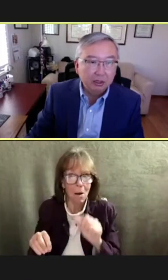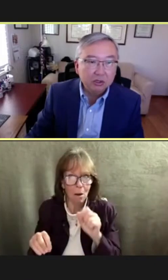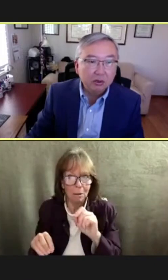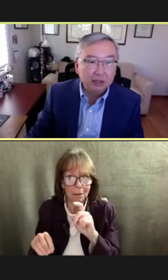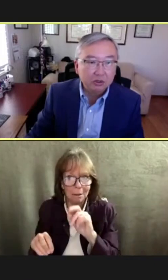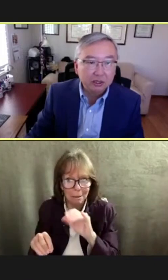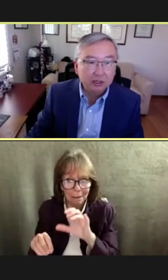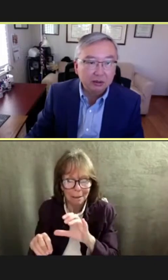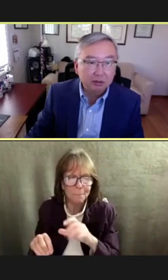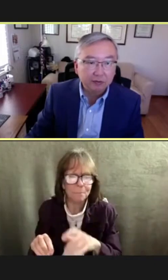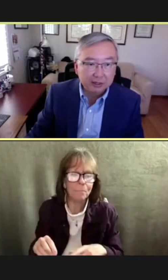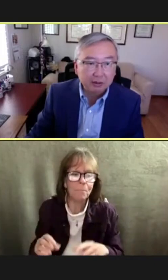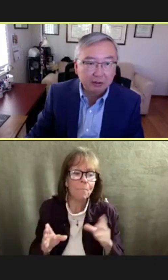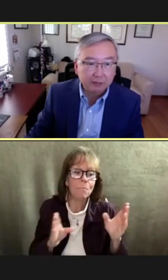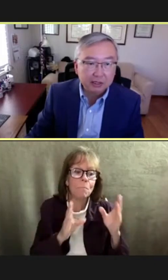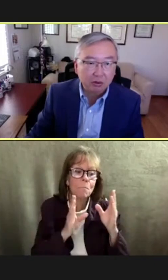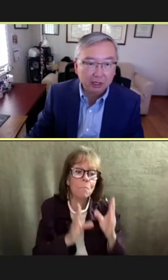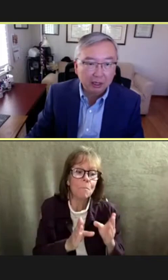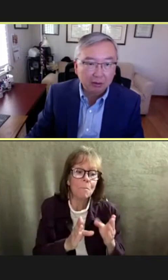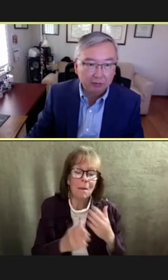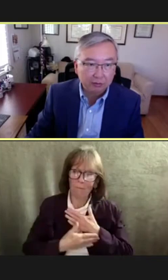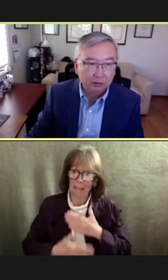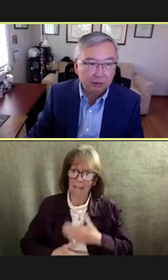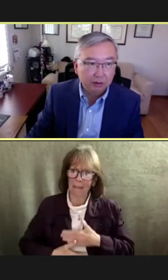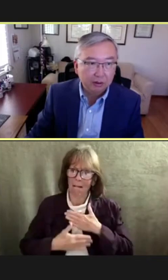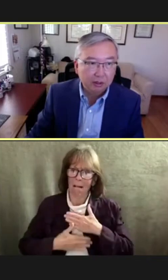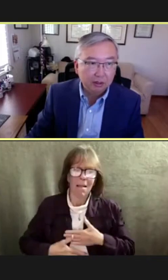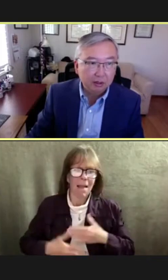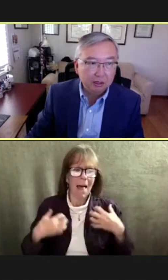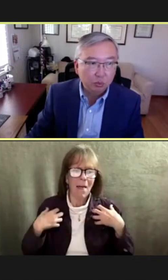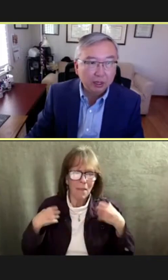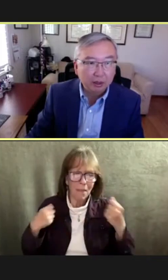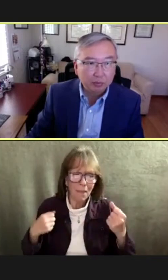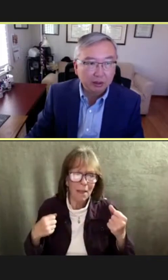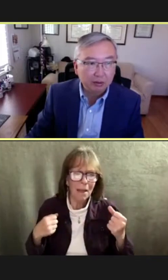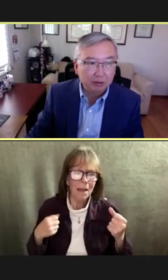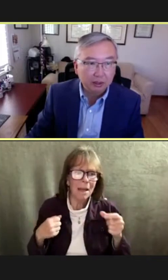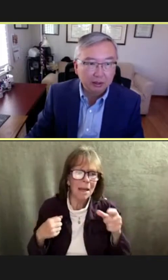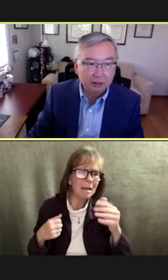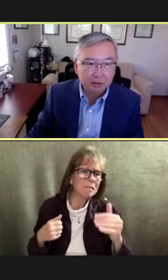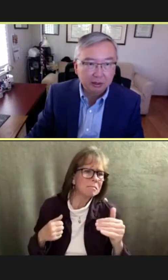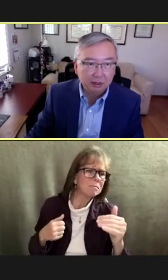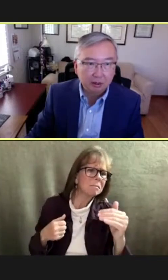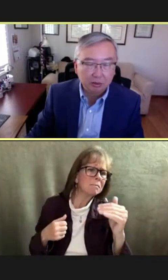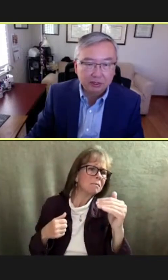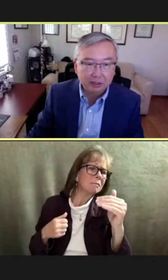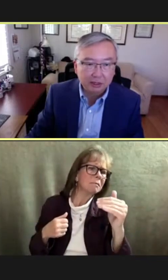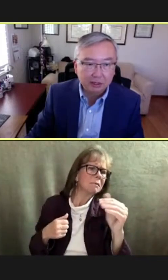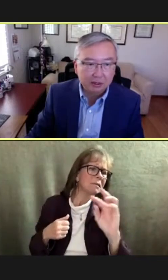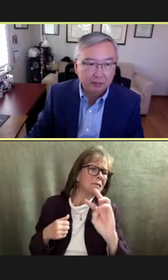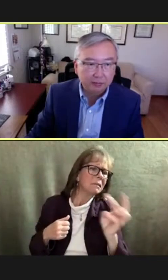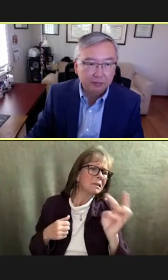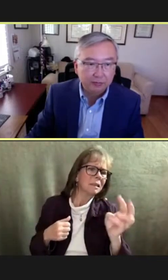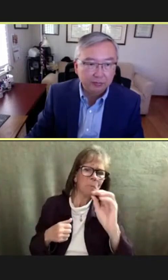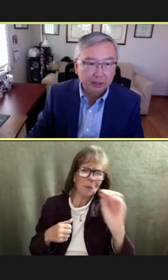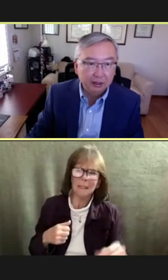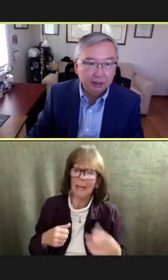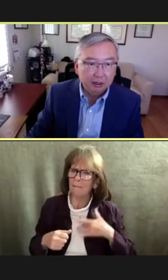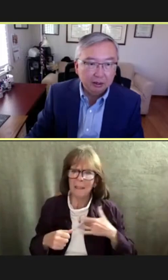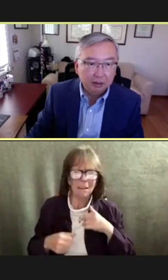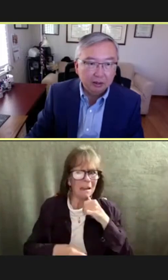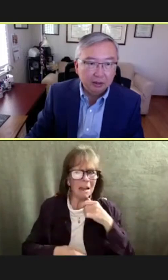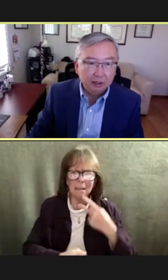And also untreated physical health is way up there in the 60s.